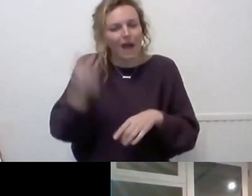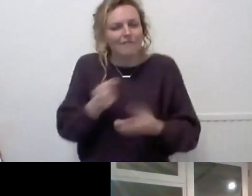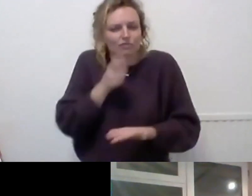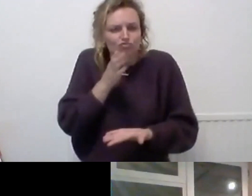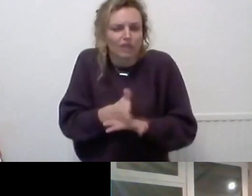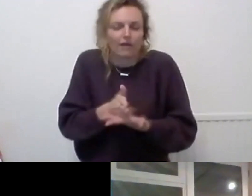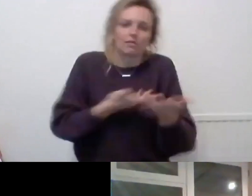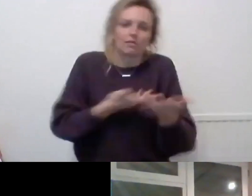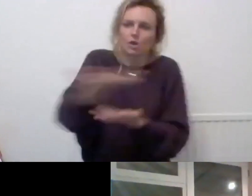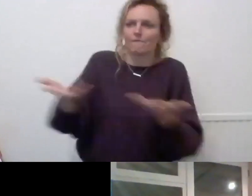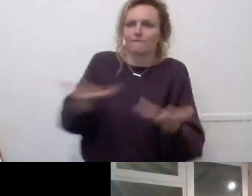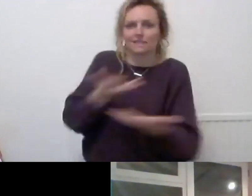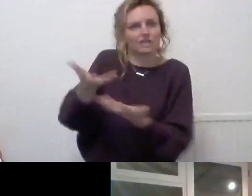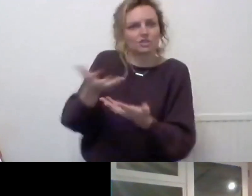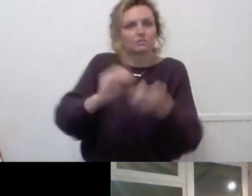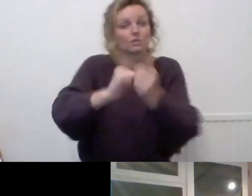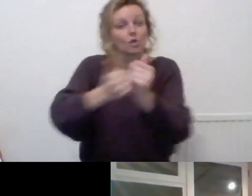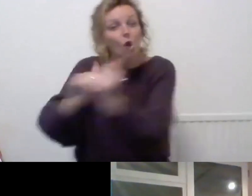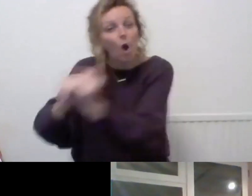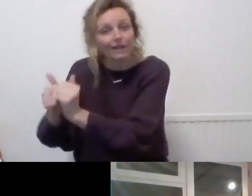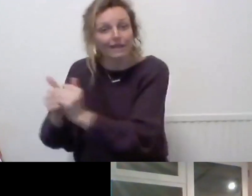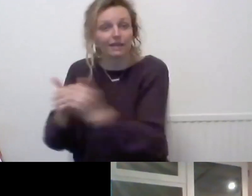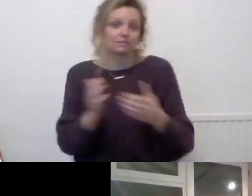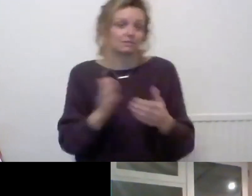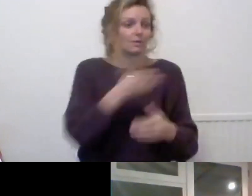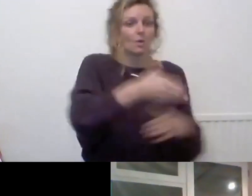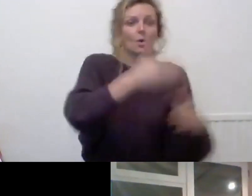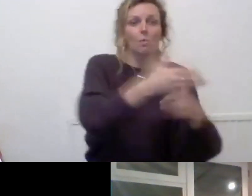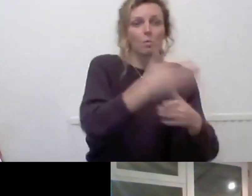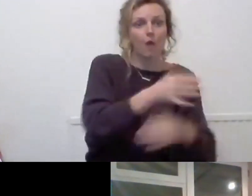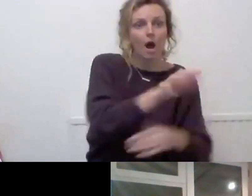actually, as to how each of us are feeling we're all in this together. And I you know, it feels